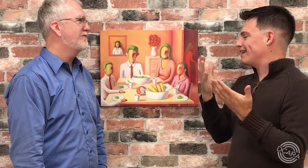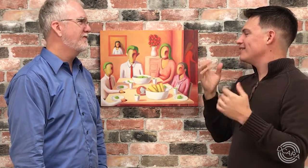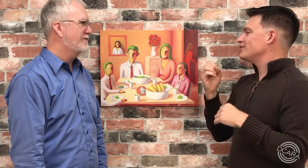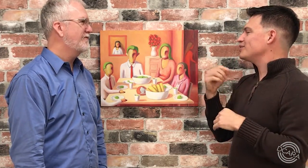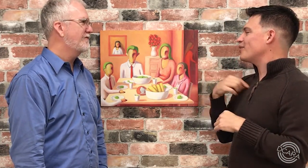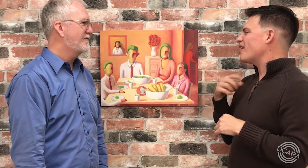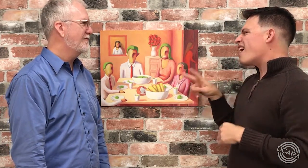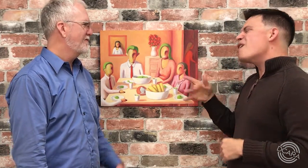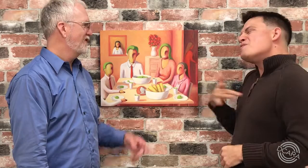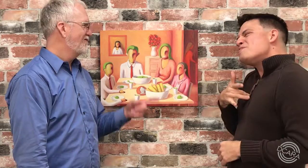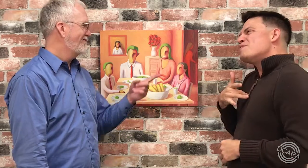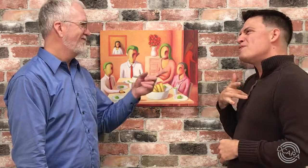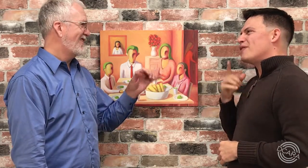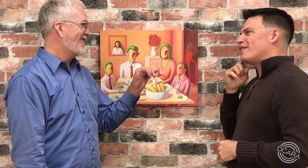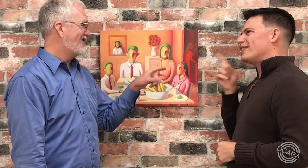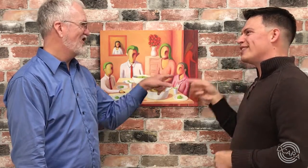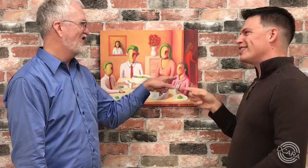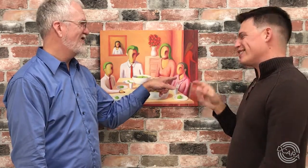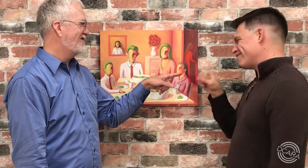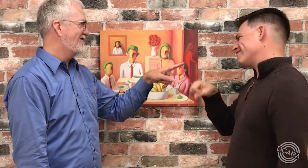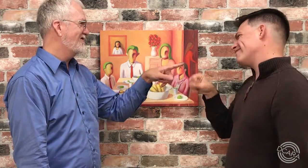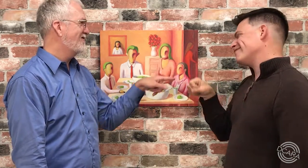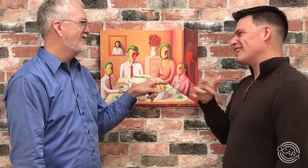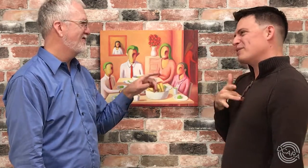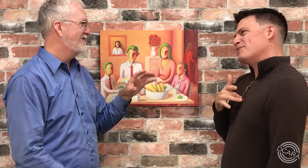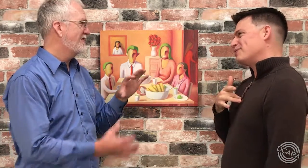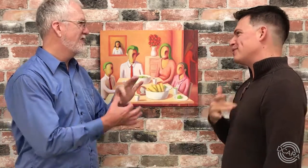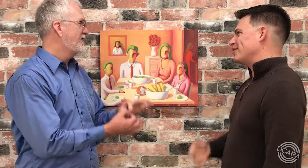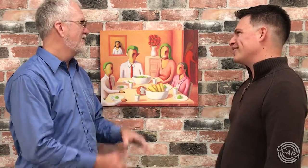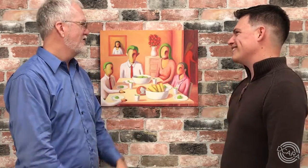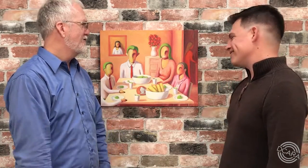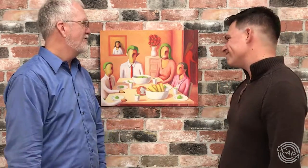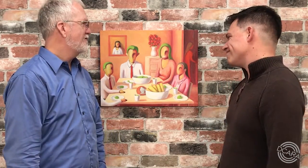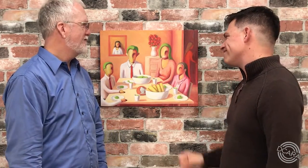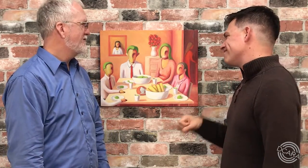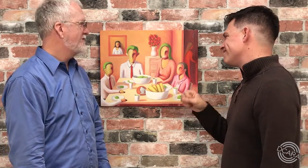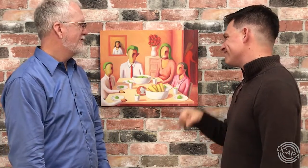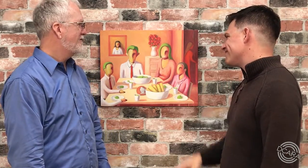So I see this and feel for that Deaf child. Ray: You feel a connection with that Deaf child. Brian: Yes.